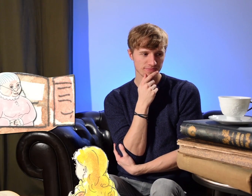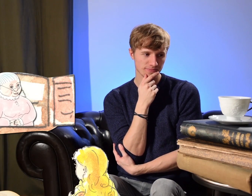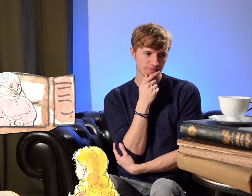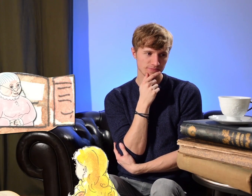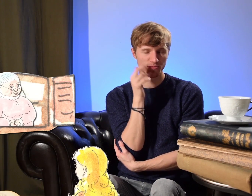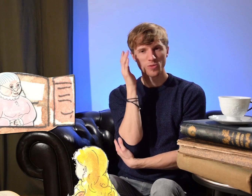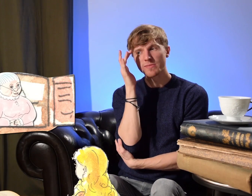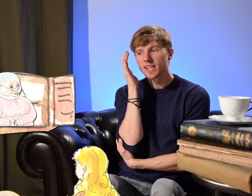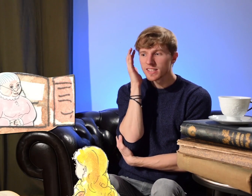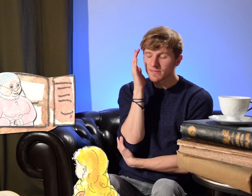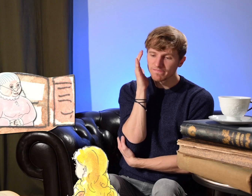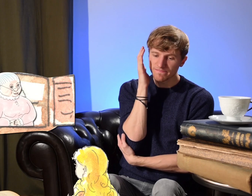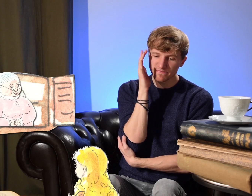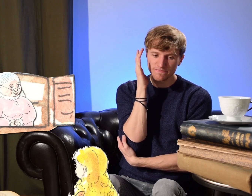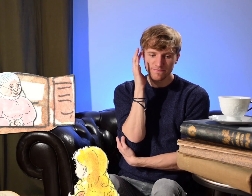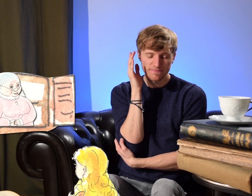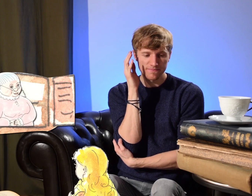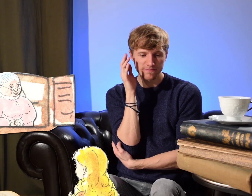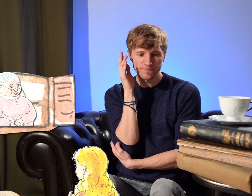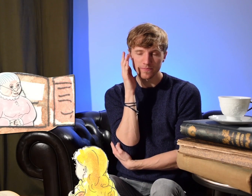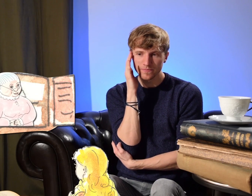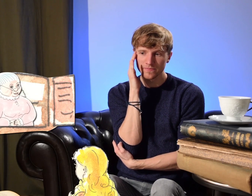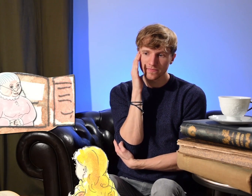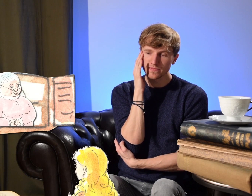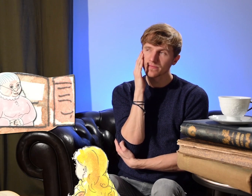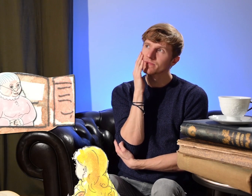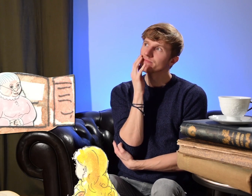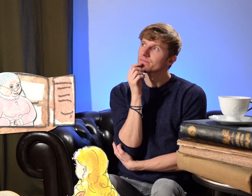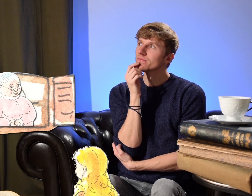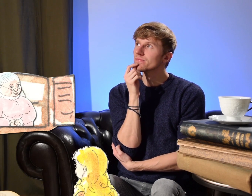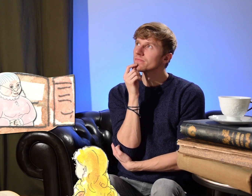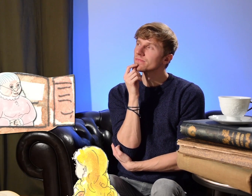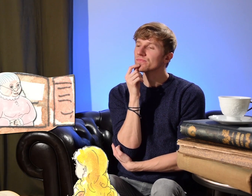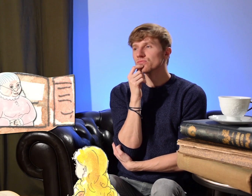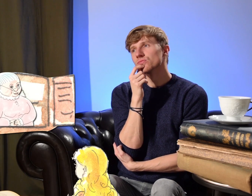The girl hesitated.